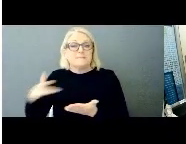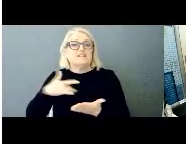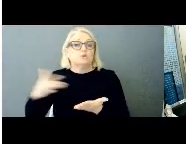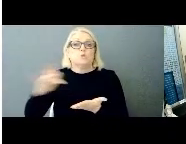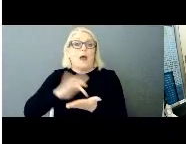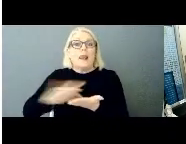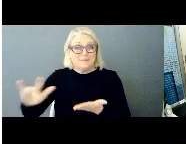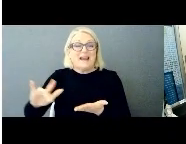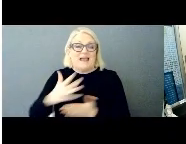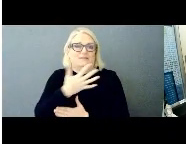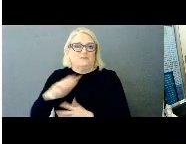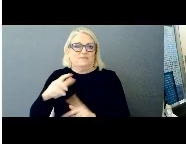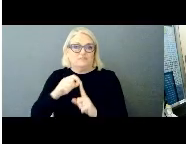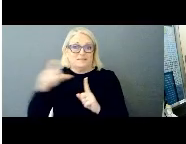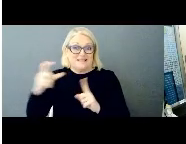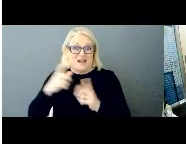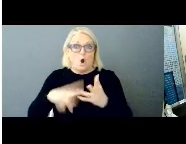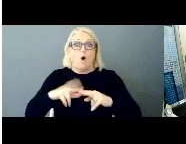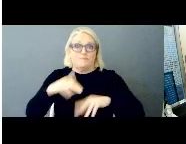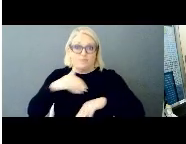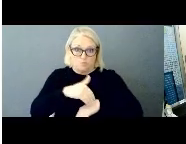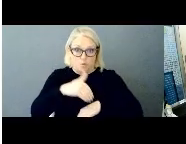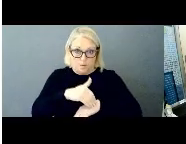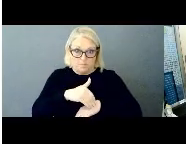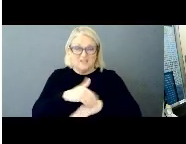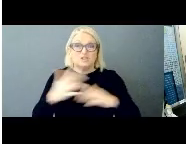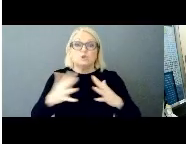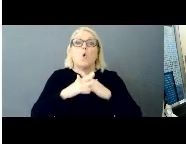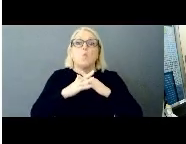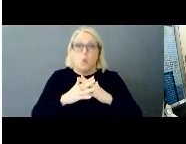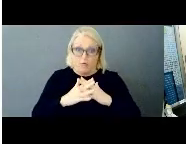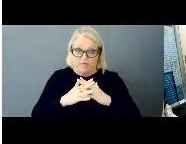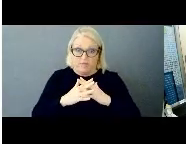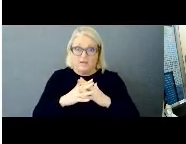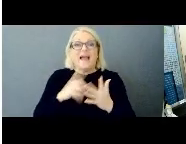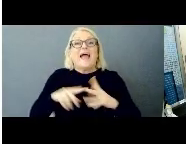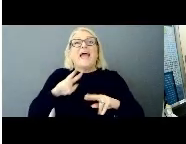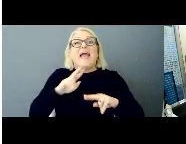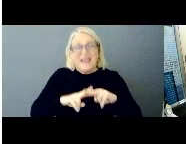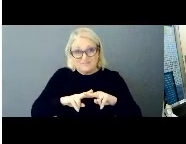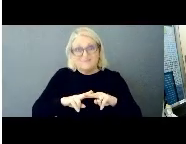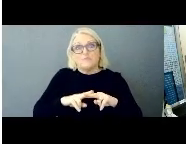So, leaning upstream is still going to be really important. If we just go downstream, we won't make the difference.